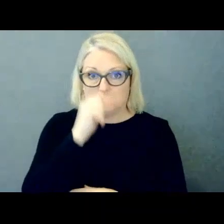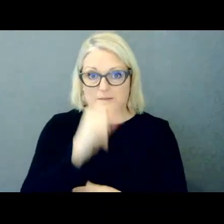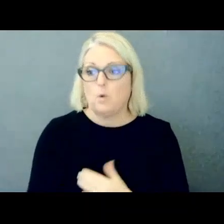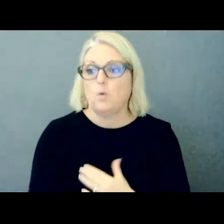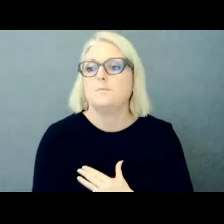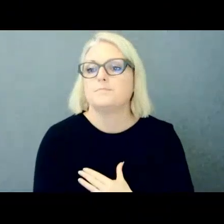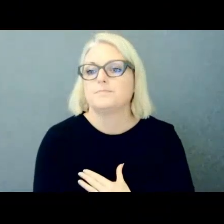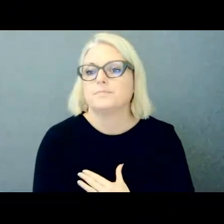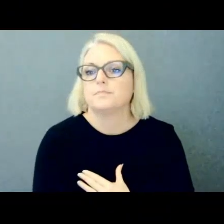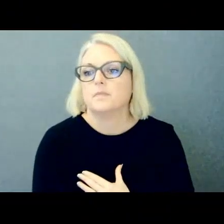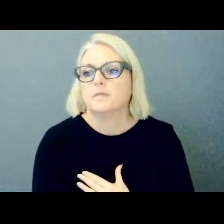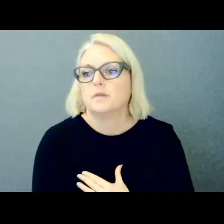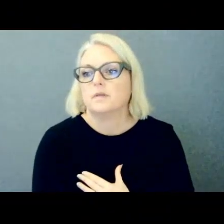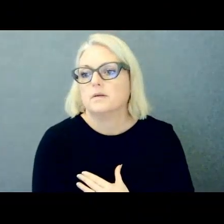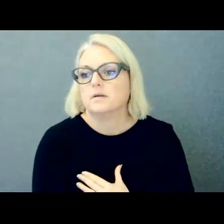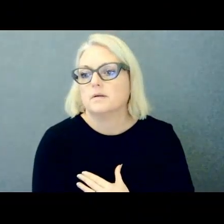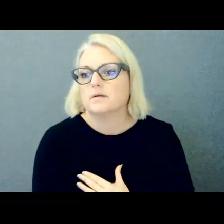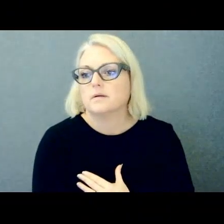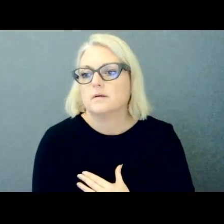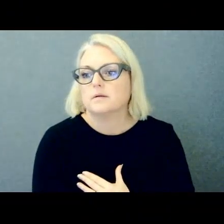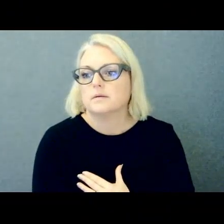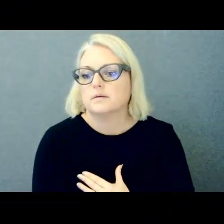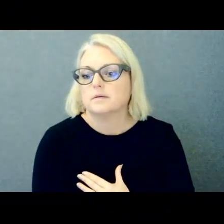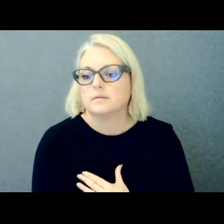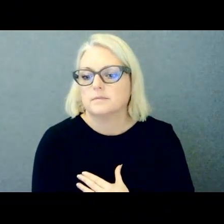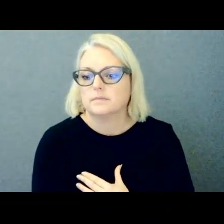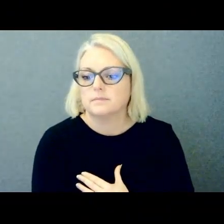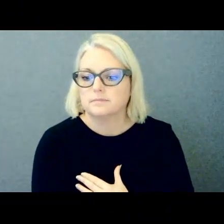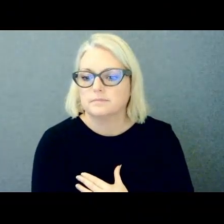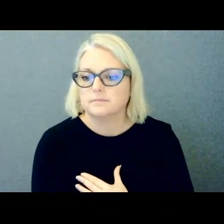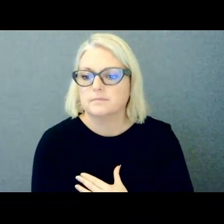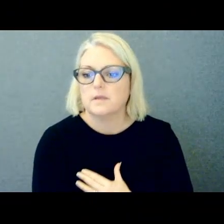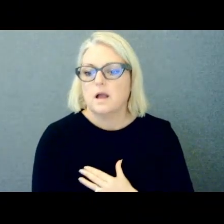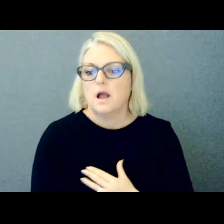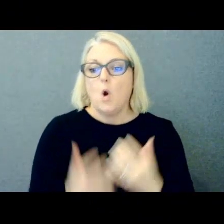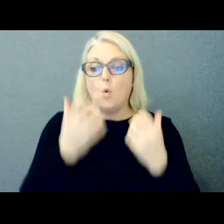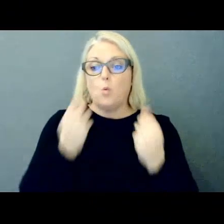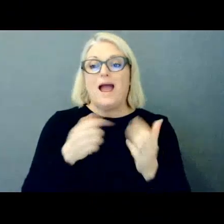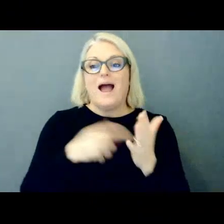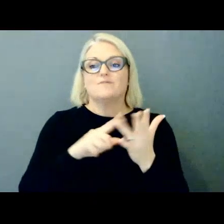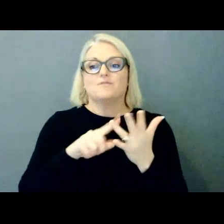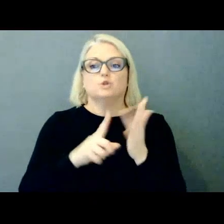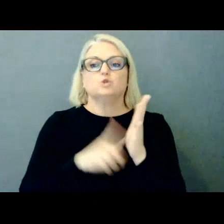and I think we should do it now. And I think we have all the tools to do it, and I think the policy window is open now,